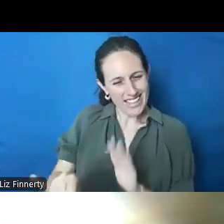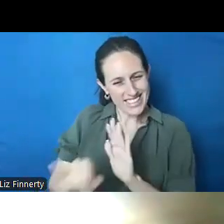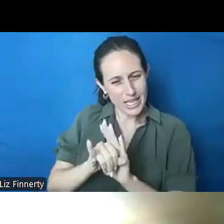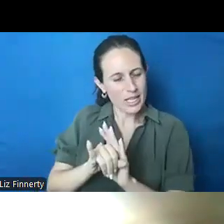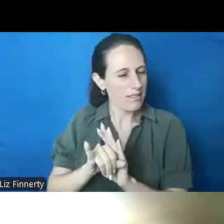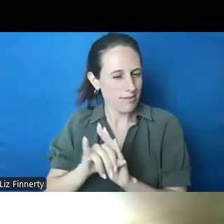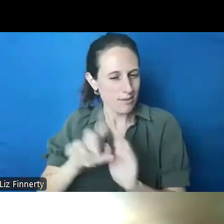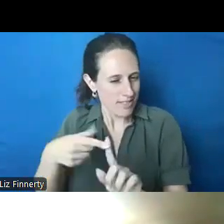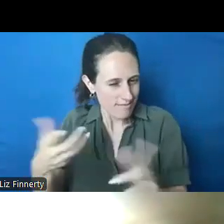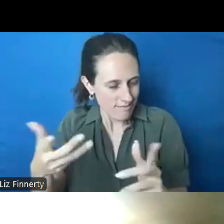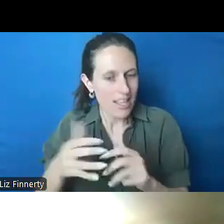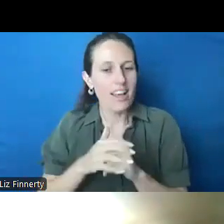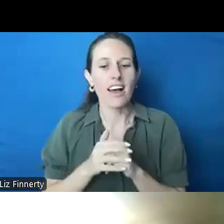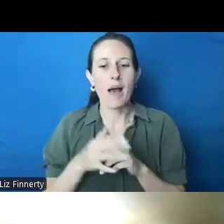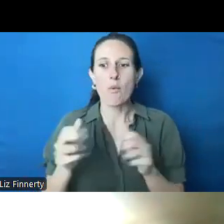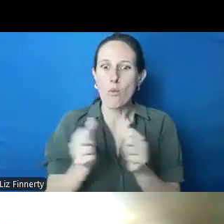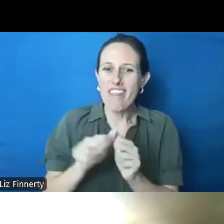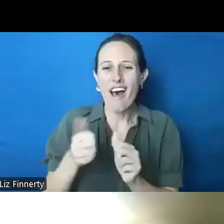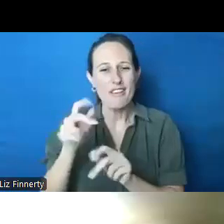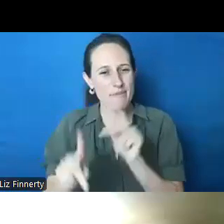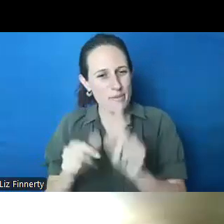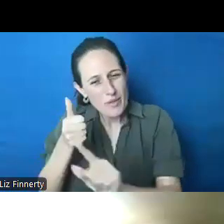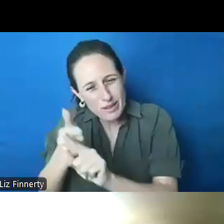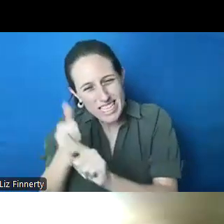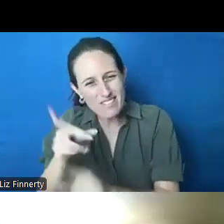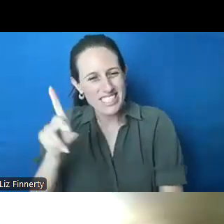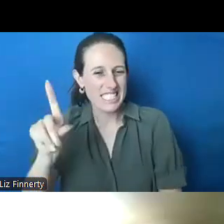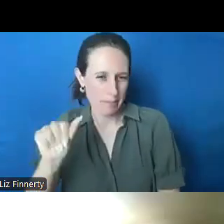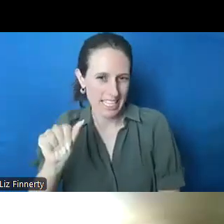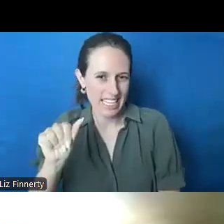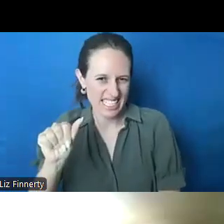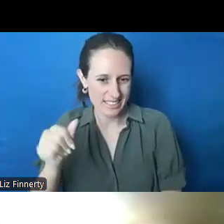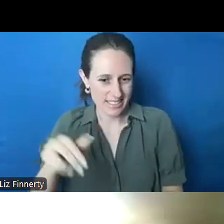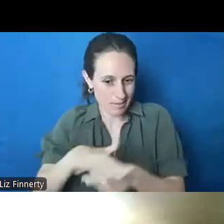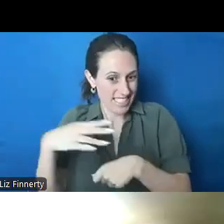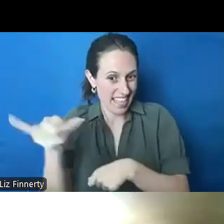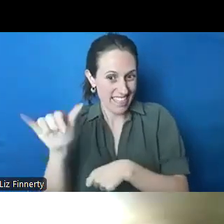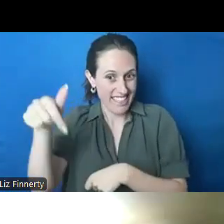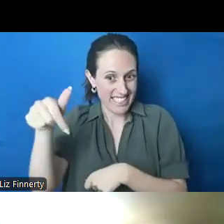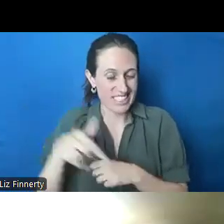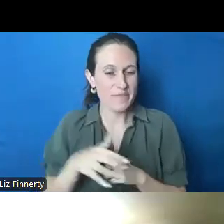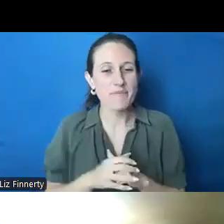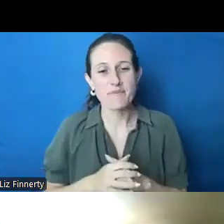spaces like this where I am amongst other people with disabilities, whether that means we're navigating a disability